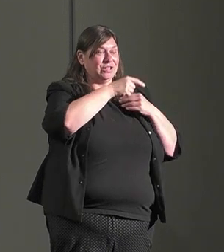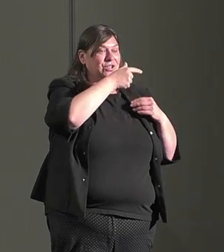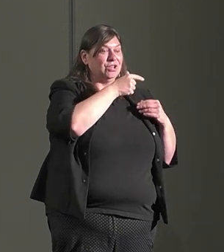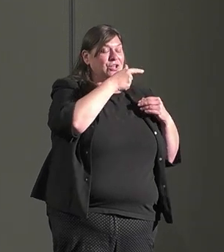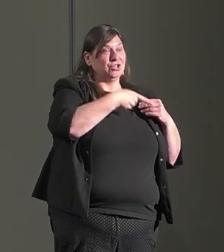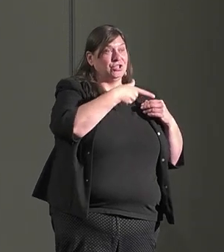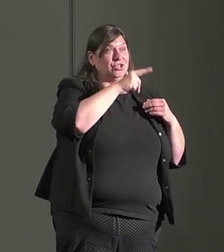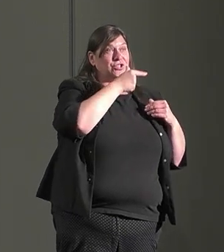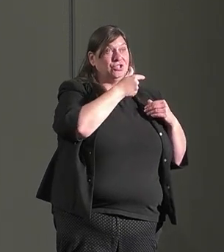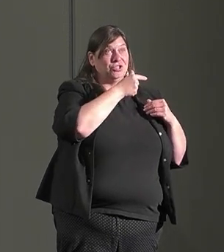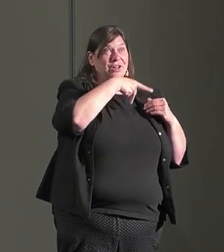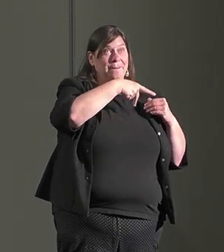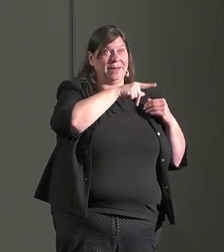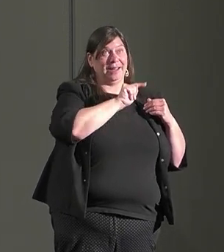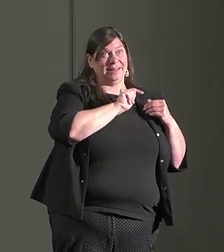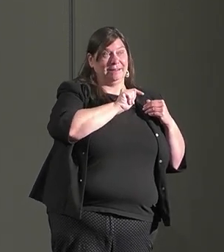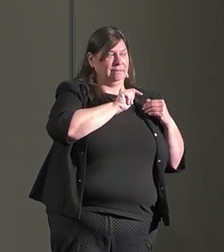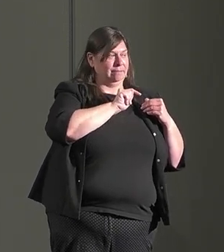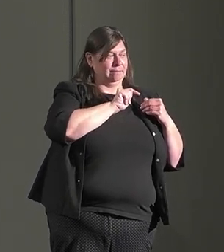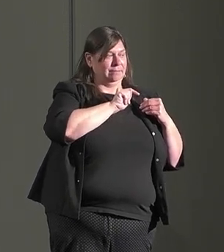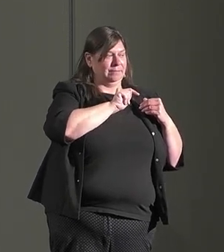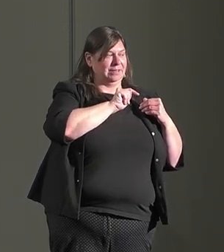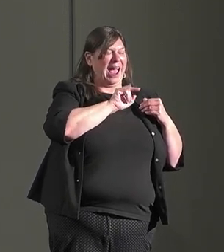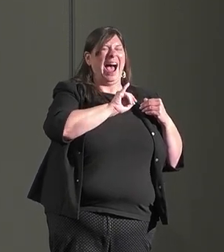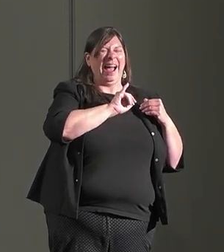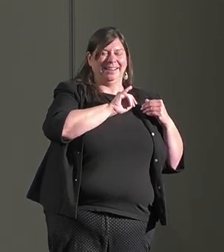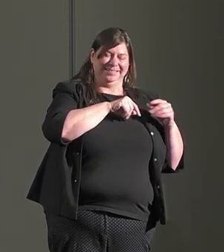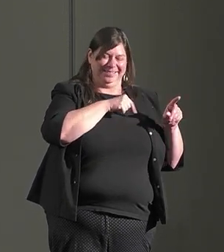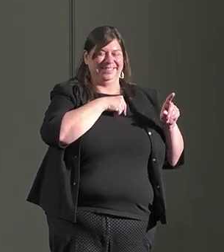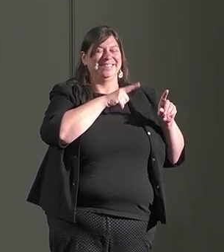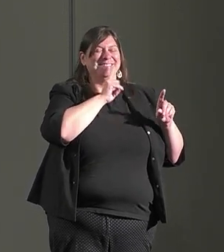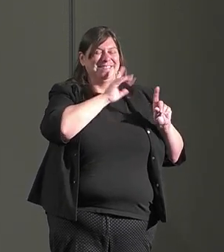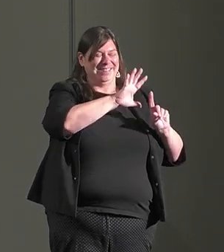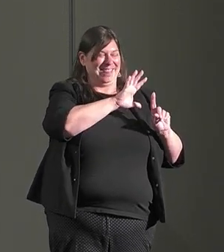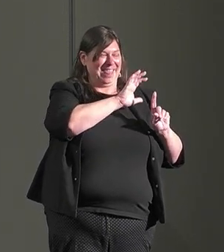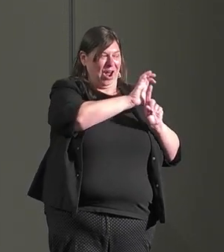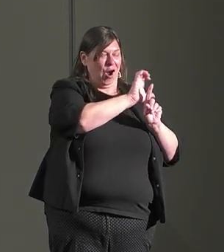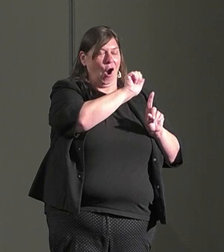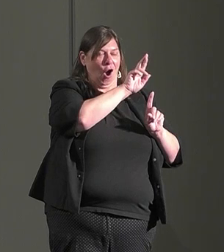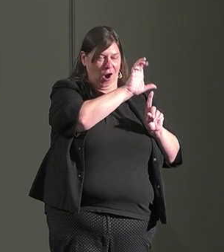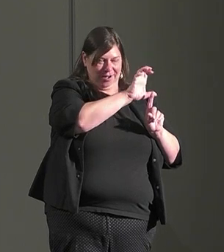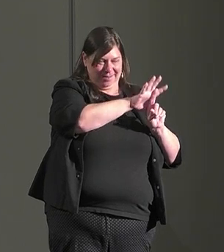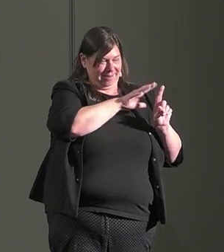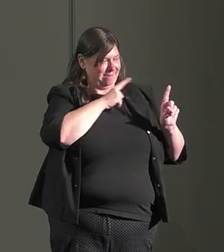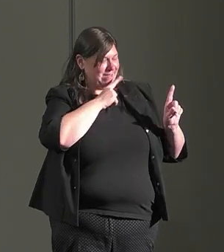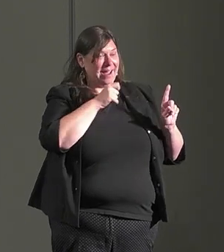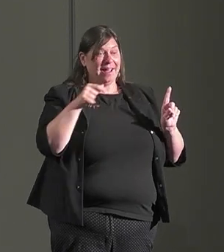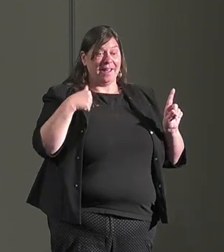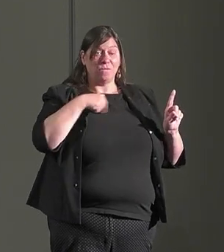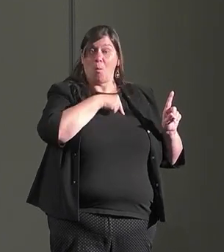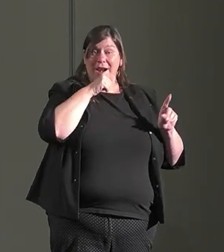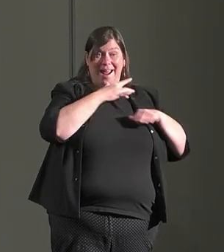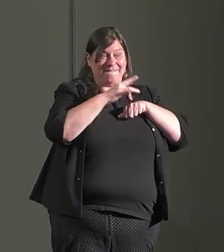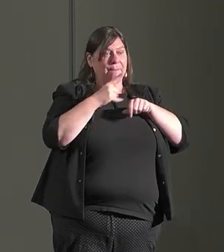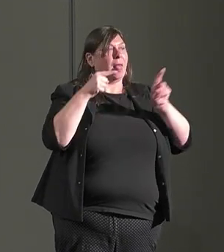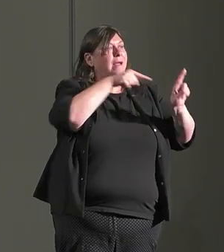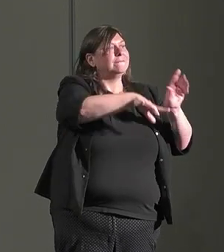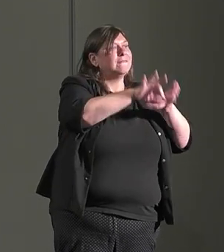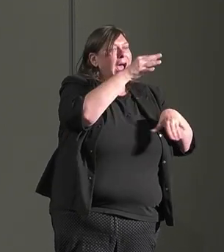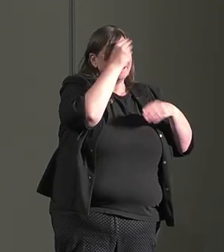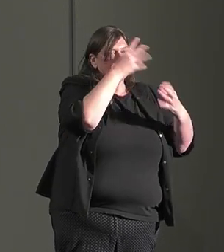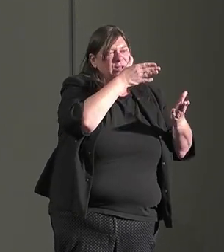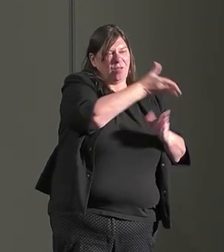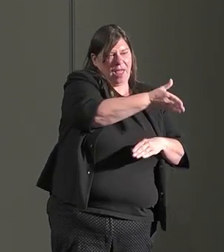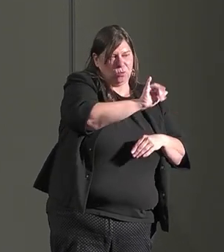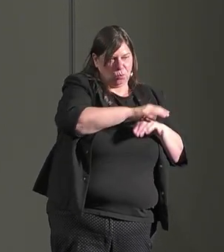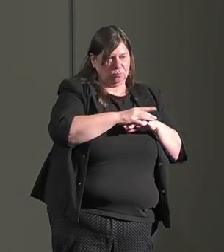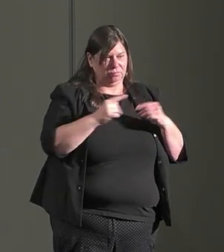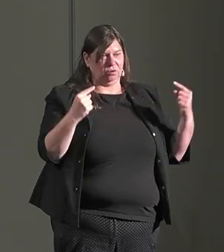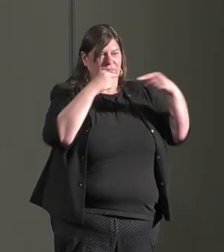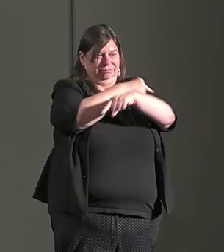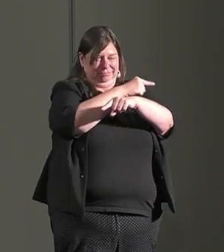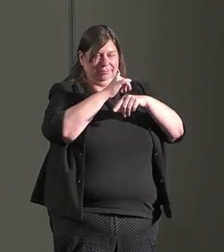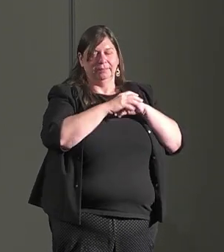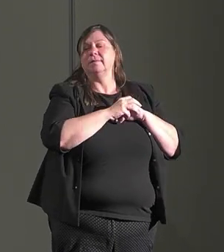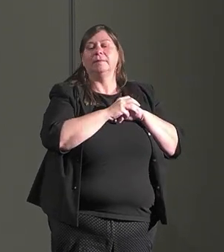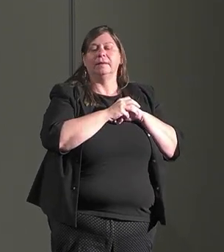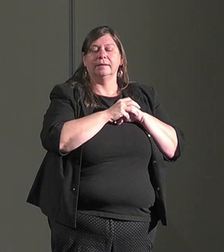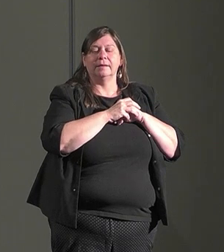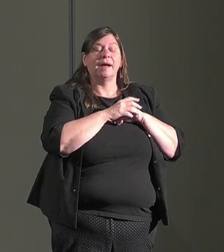Center. They could find more what is there if one of us is not available. Last but not least, they